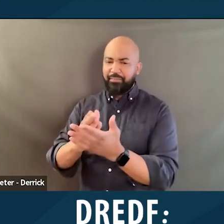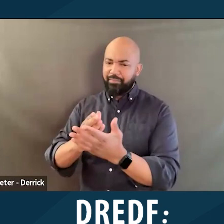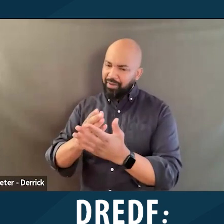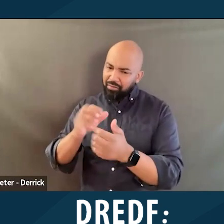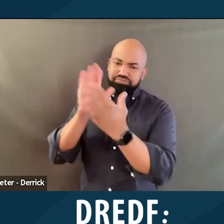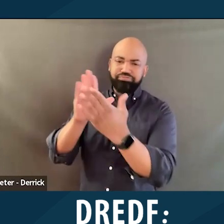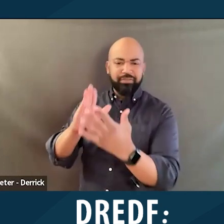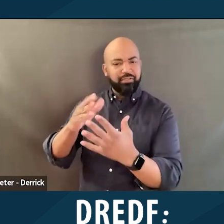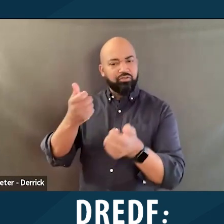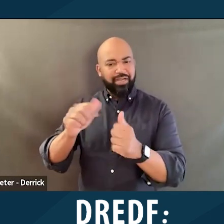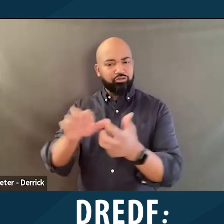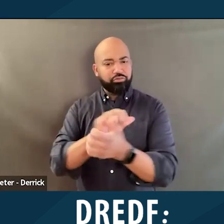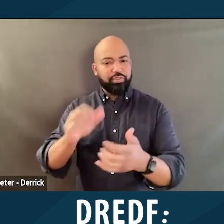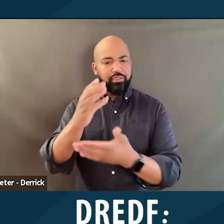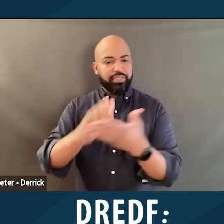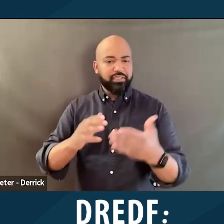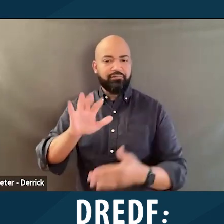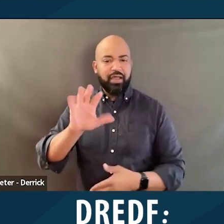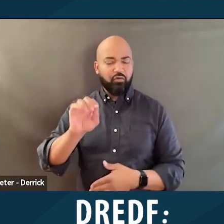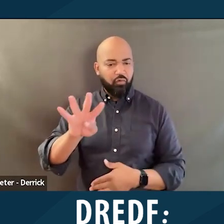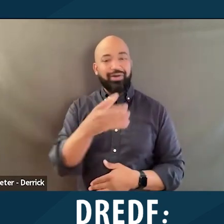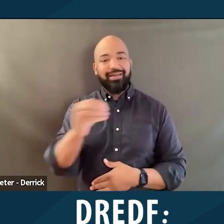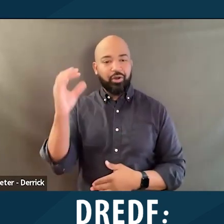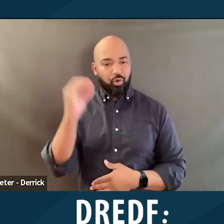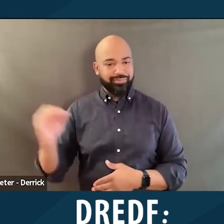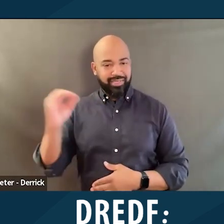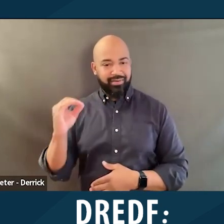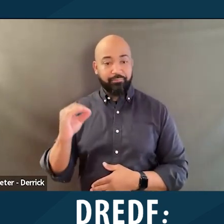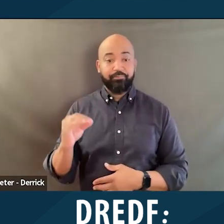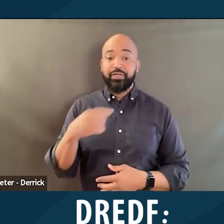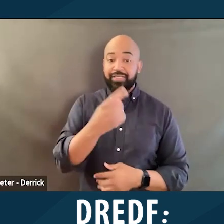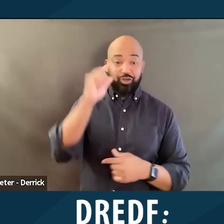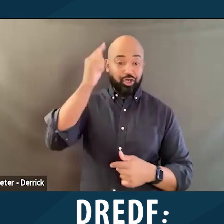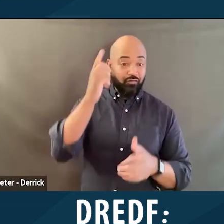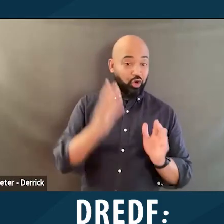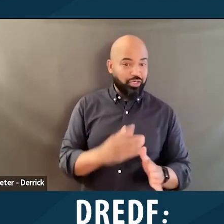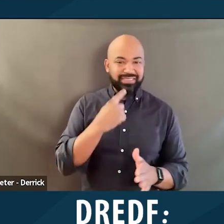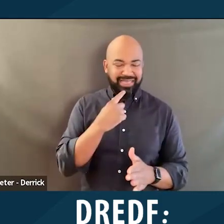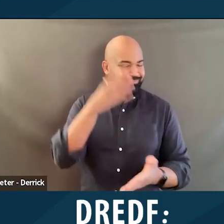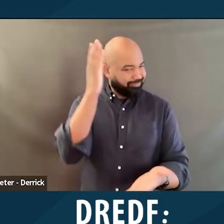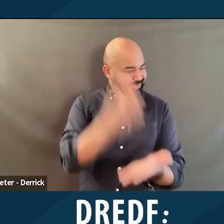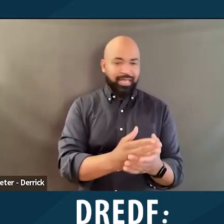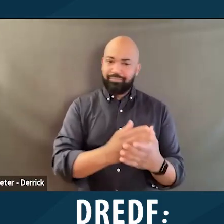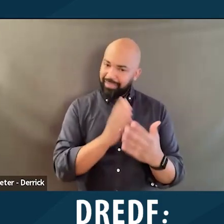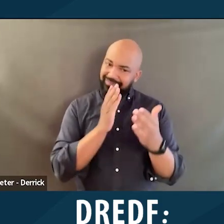state. Work together. Make some noise. And under that, it talks and says phone calls, e‑mails,